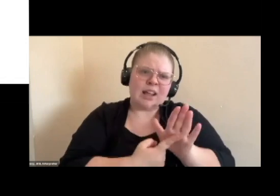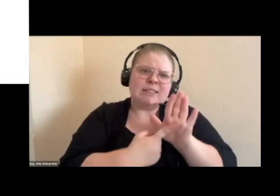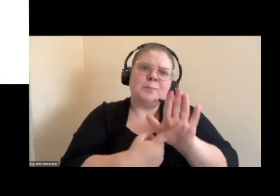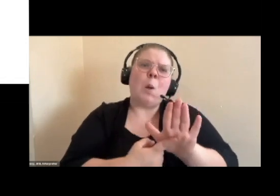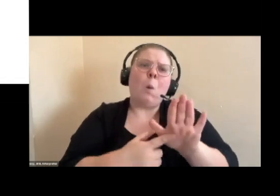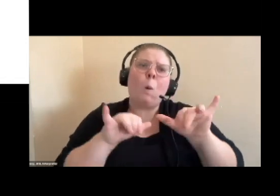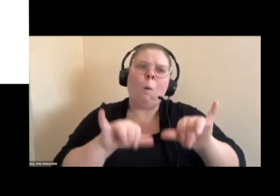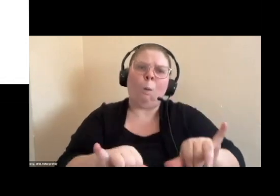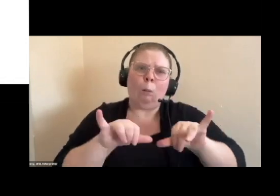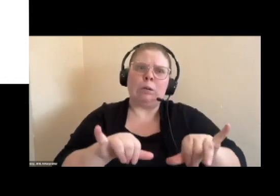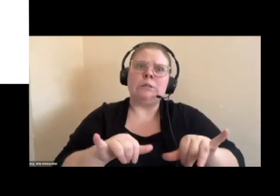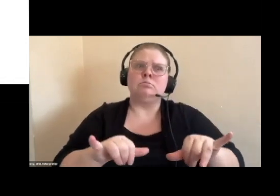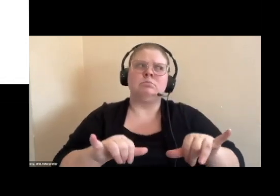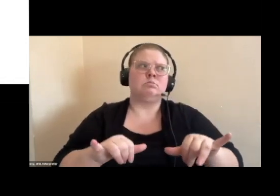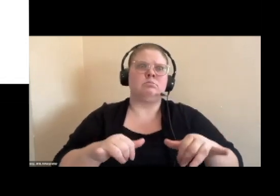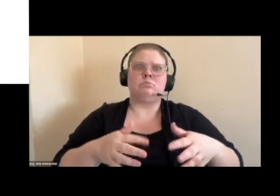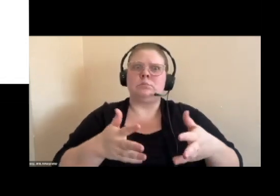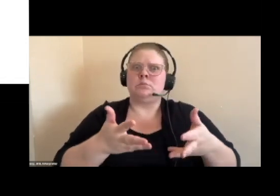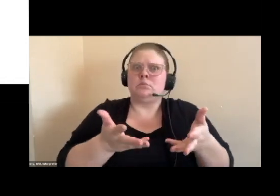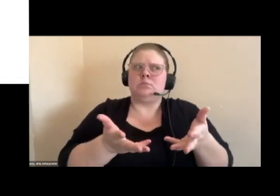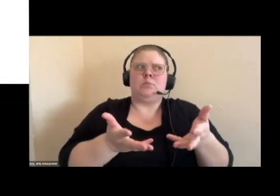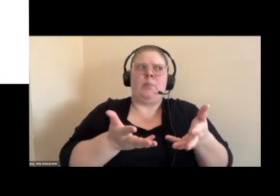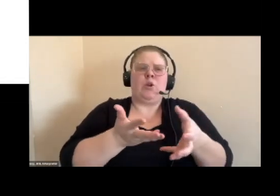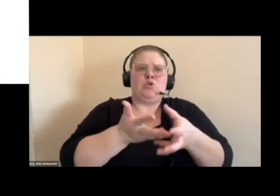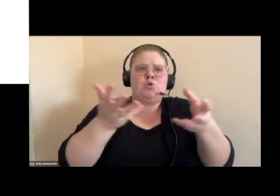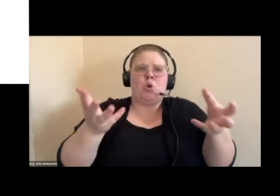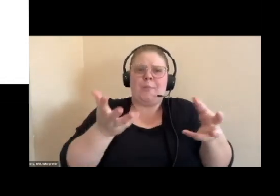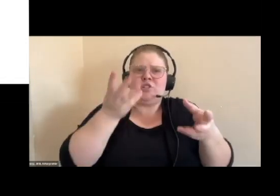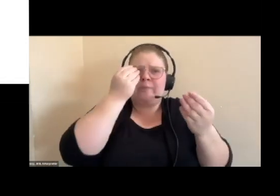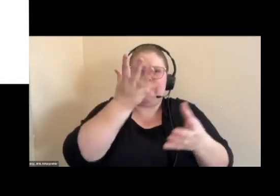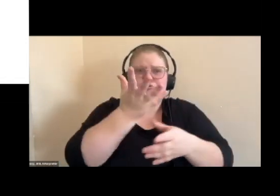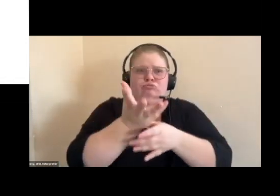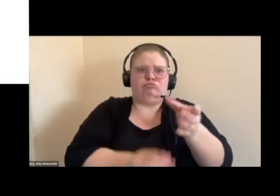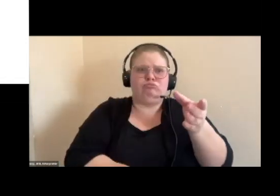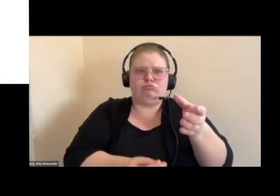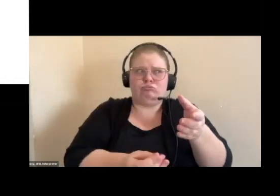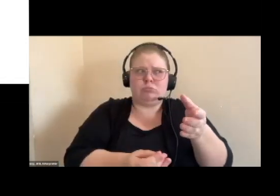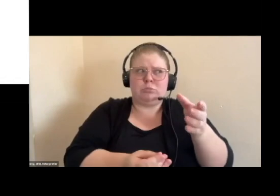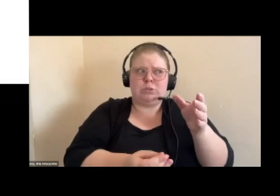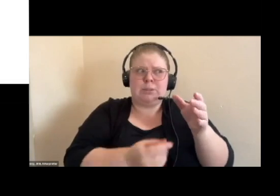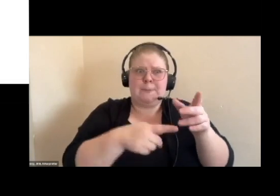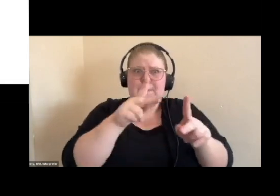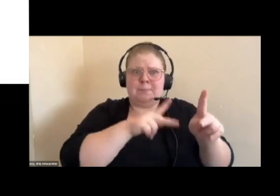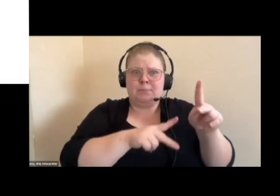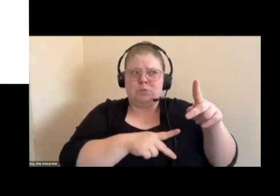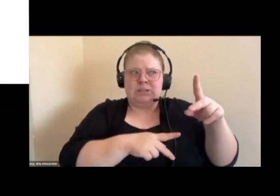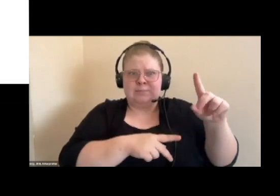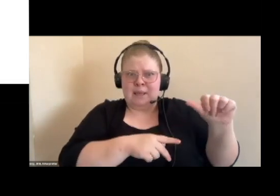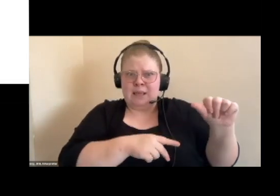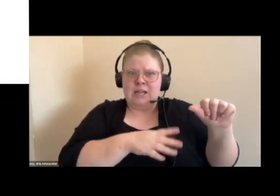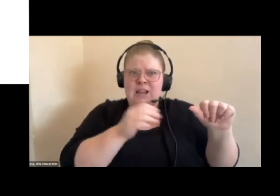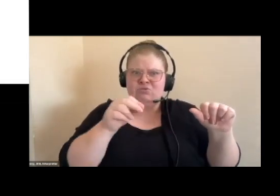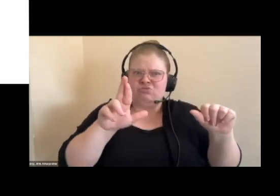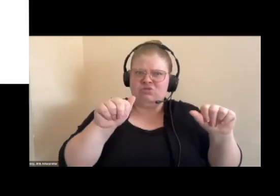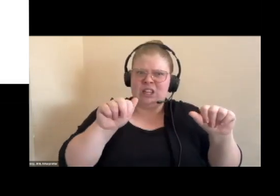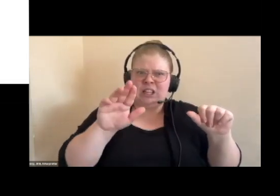about how race affects folks who utilize and need HCBS because it was really hard to even just